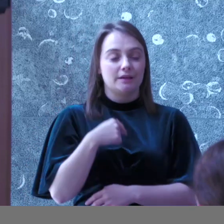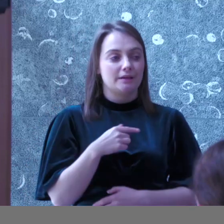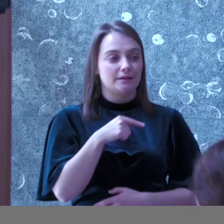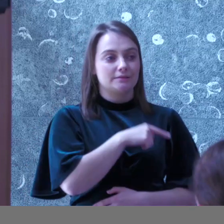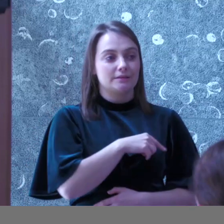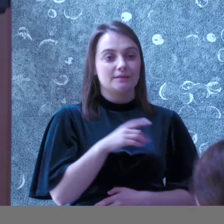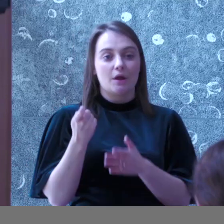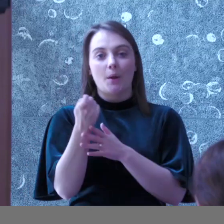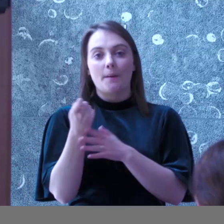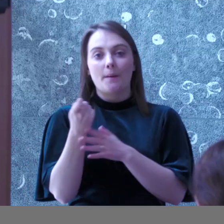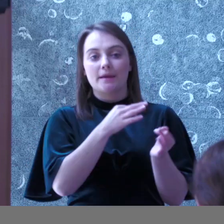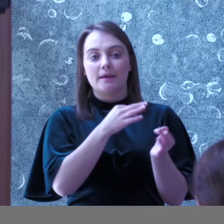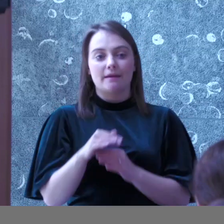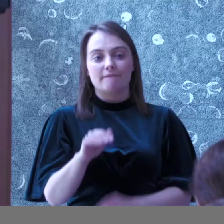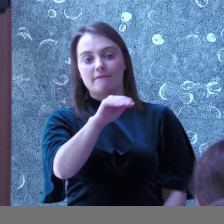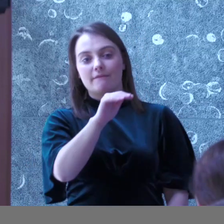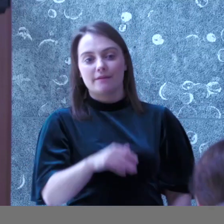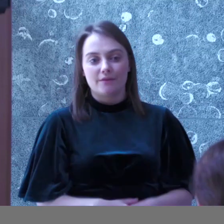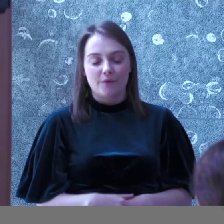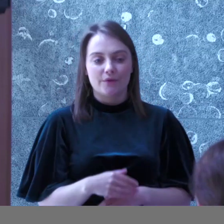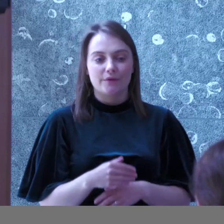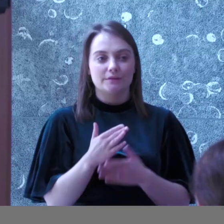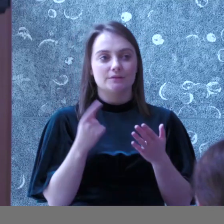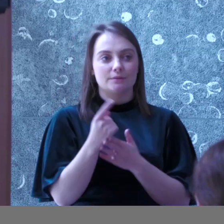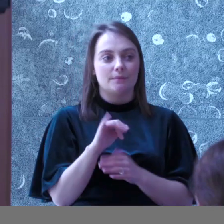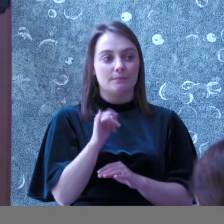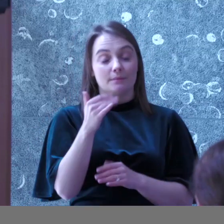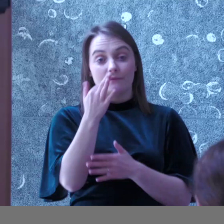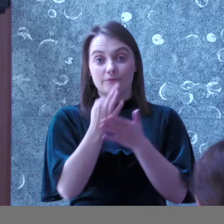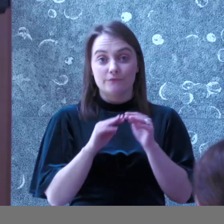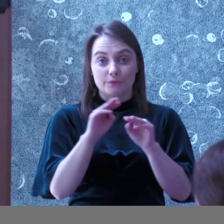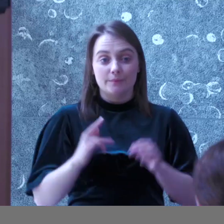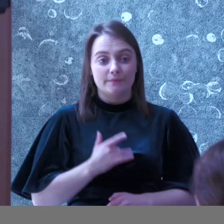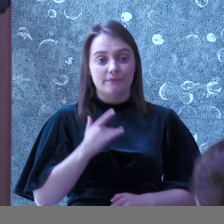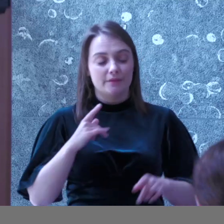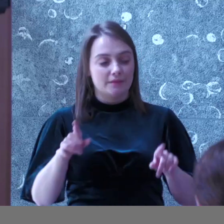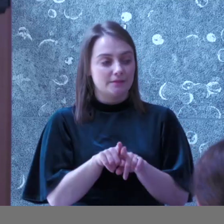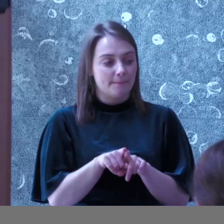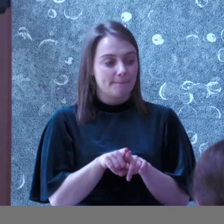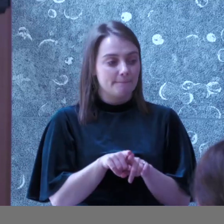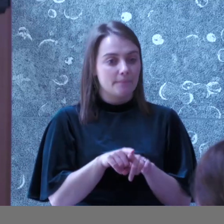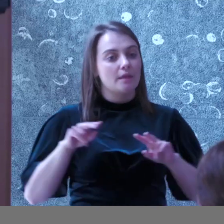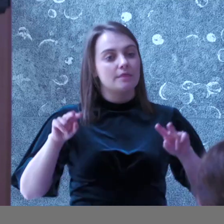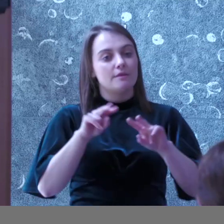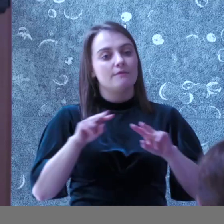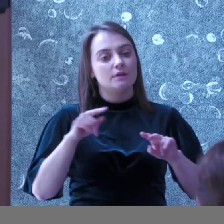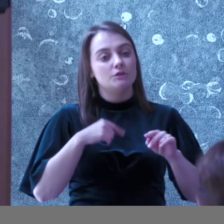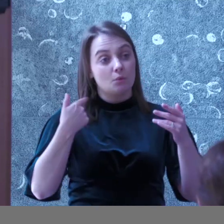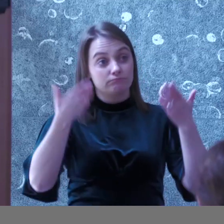I triggered something, I might have triggered a few people. And the video I showed was some of the